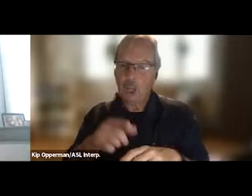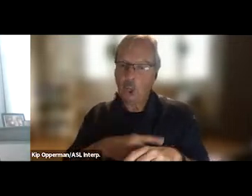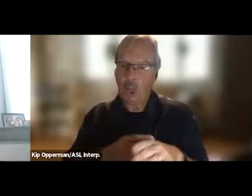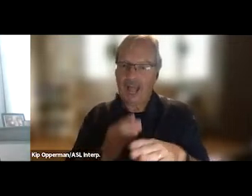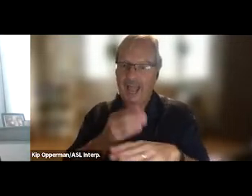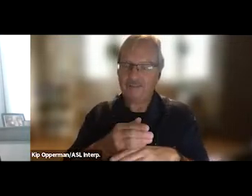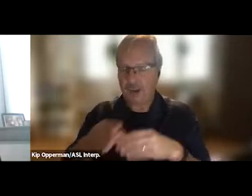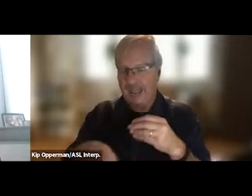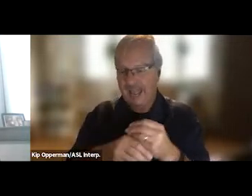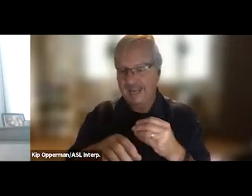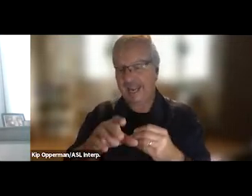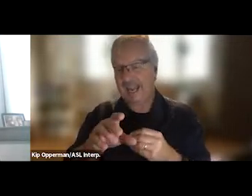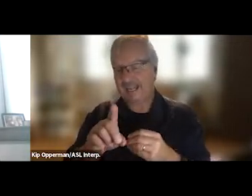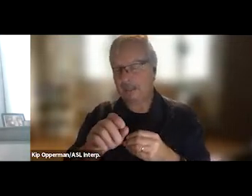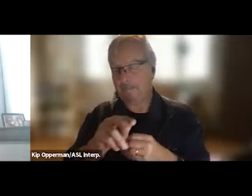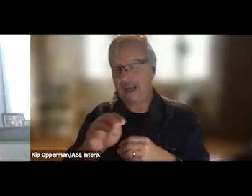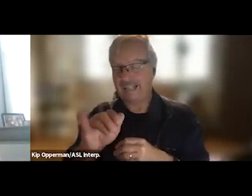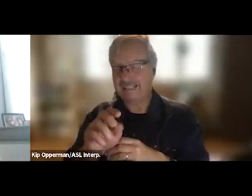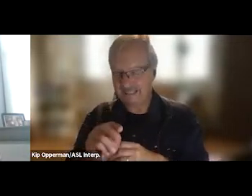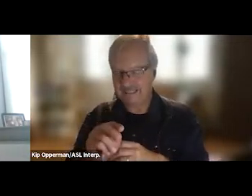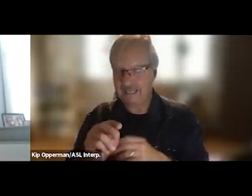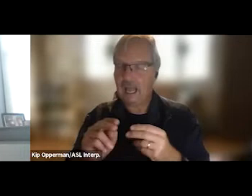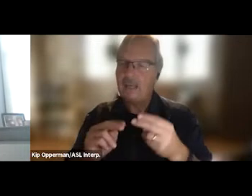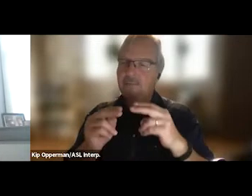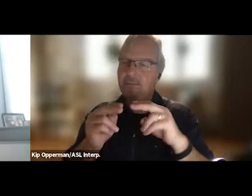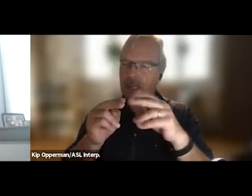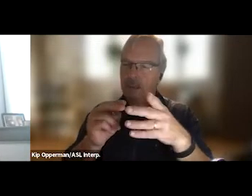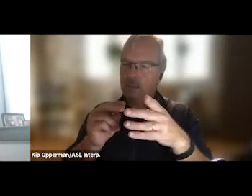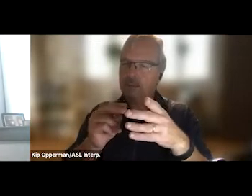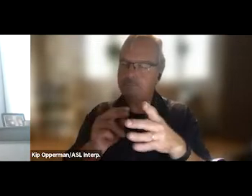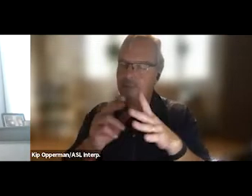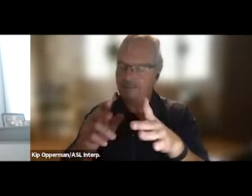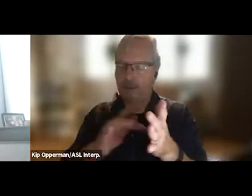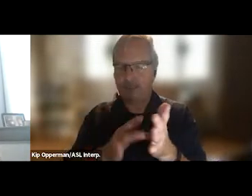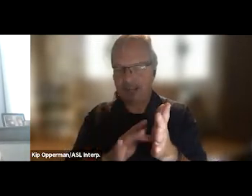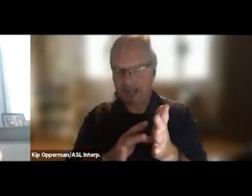into the MAT program, the facility was plagued with medication, diversion challenges.